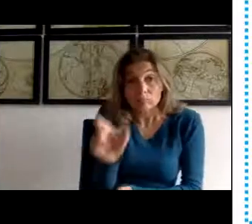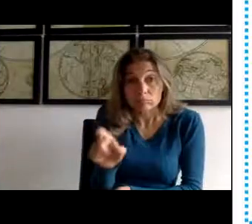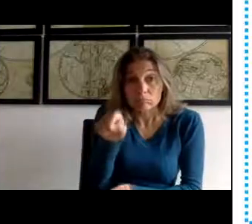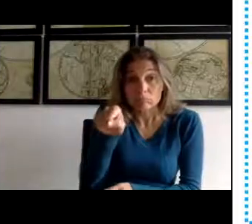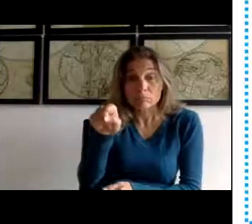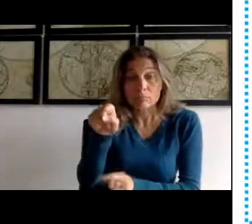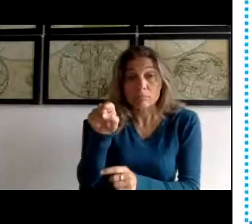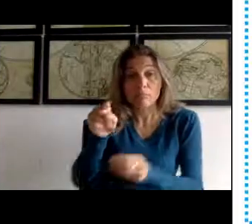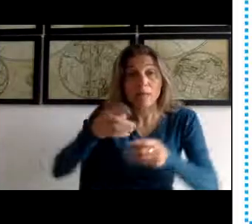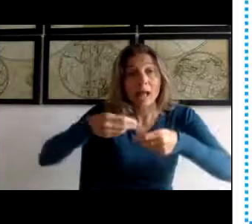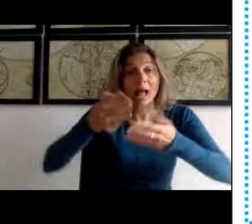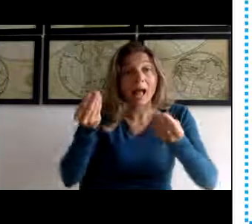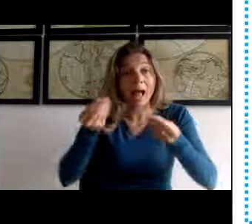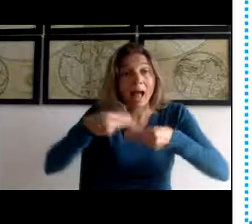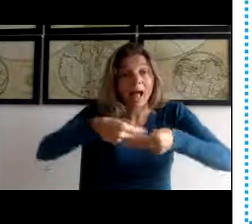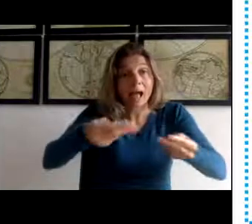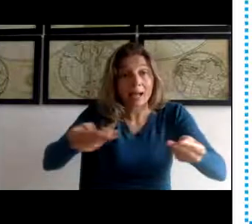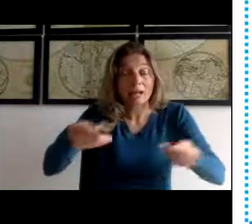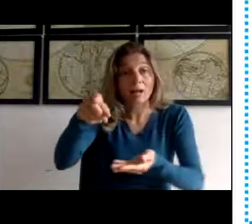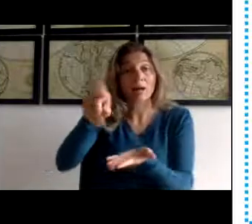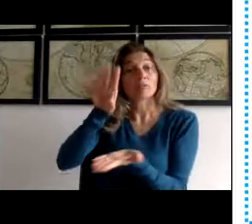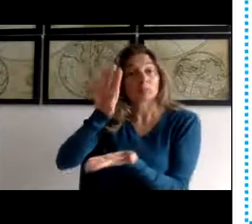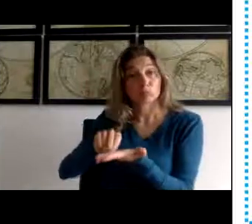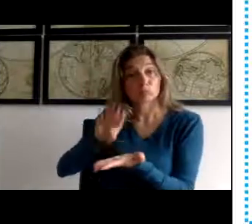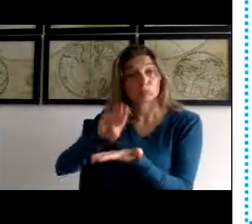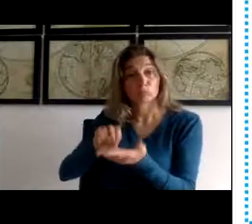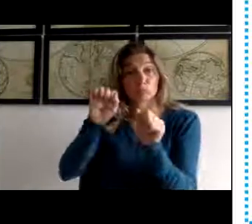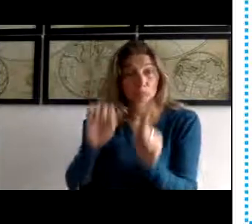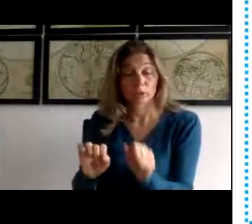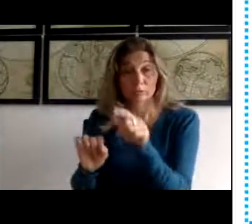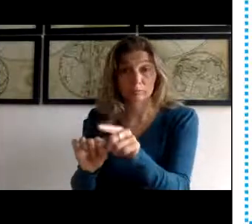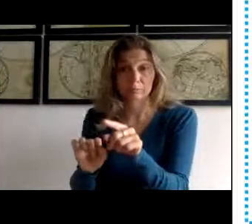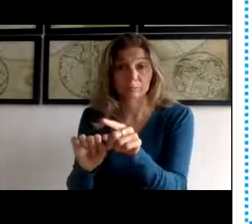Raquel and Diana will be able to help you out.